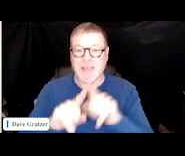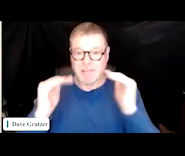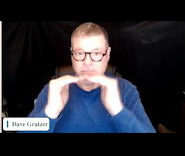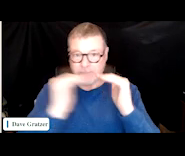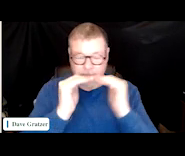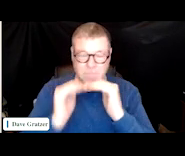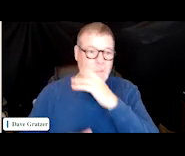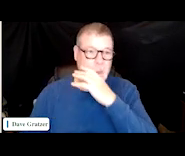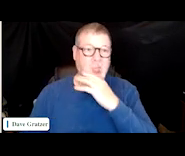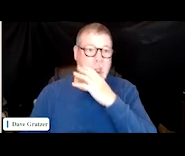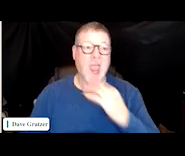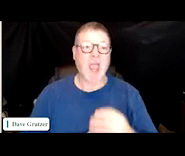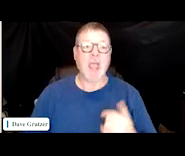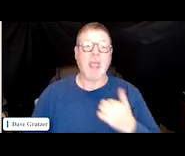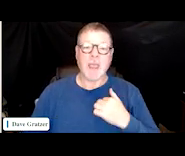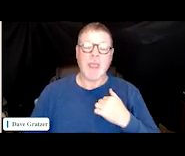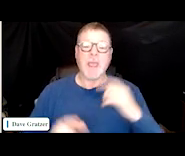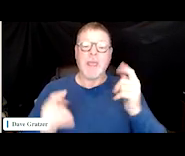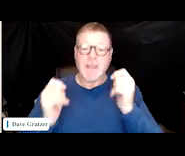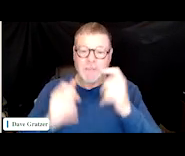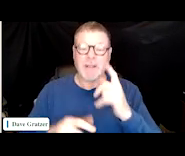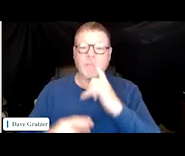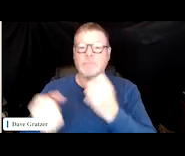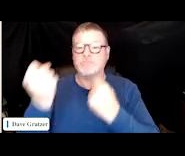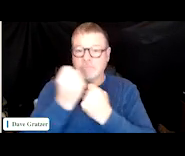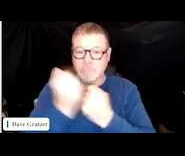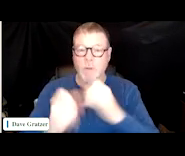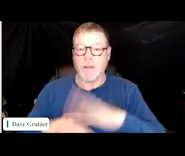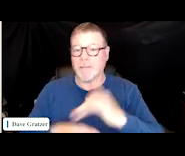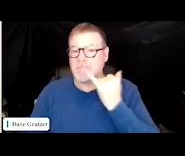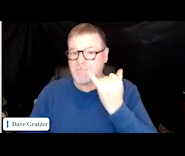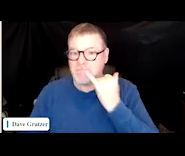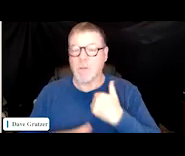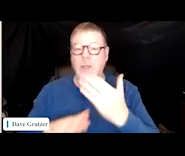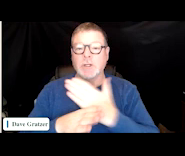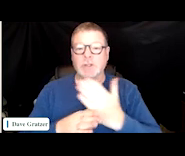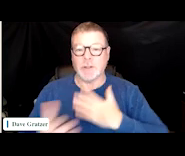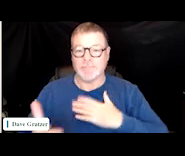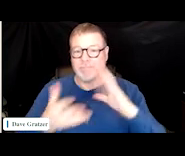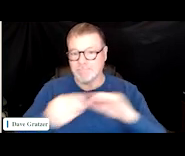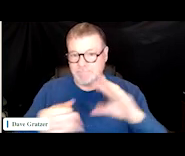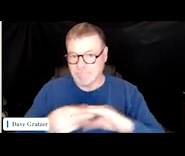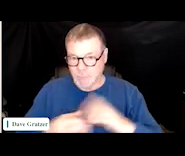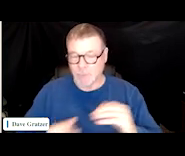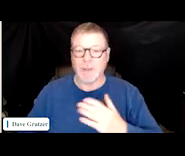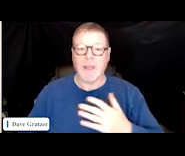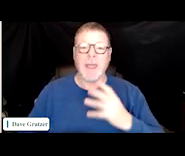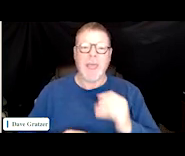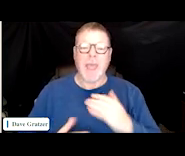I immediately did some peer support over the phone, I shared my lived experience, I inspired hope.